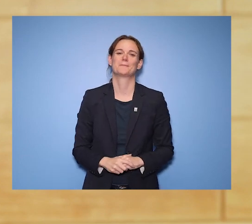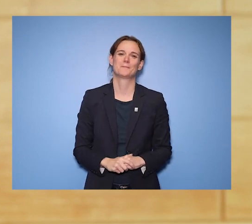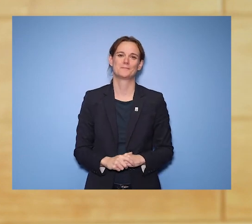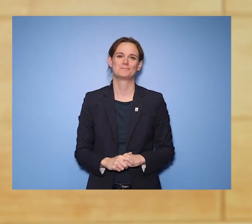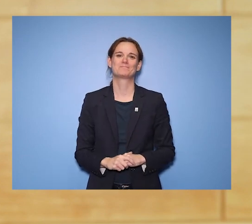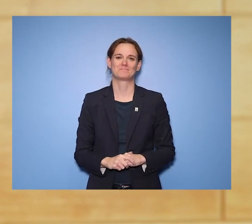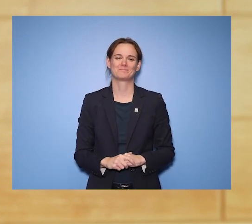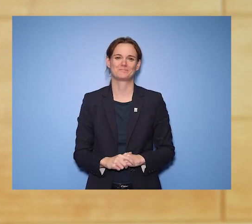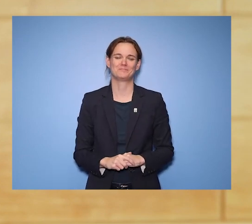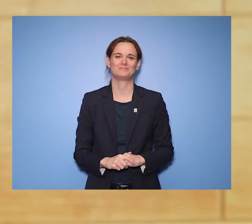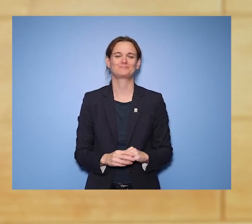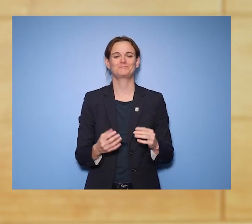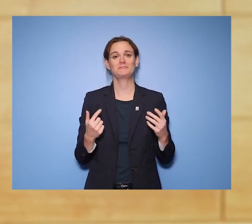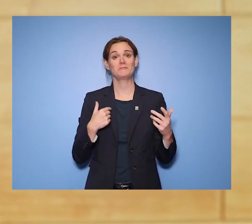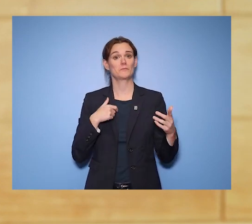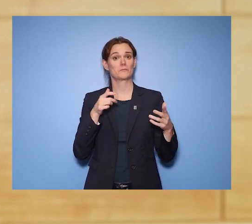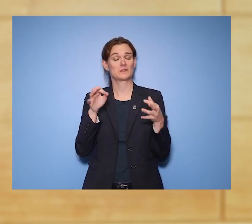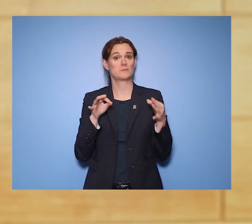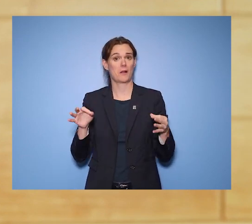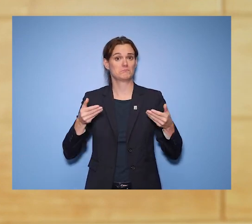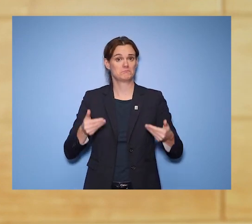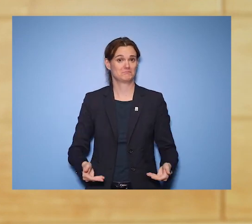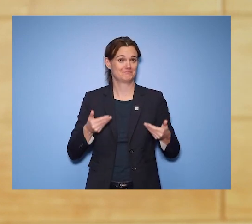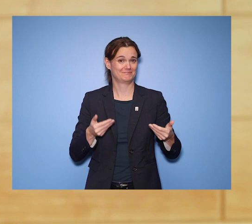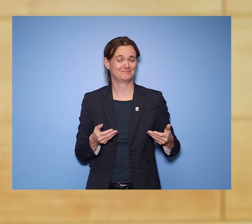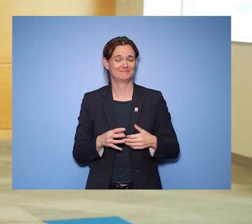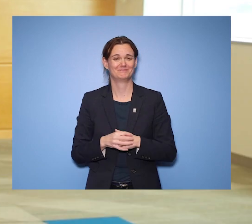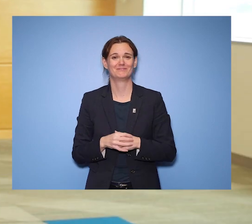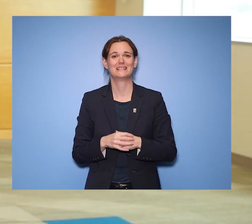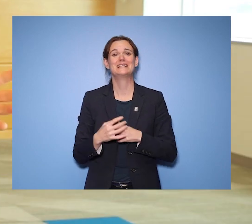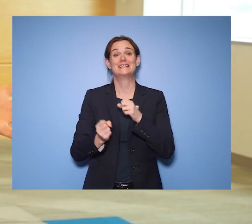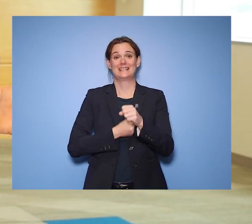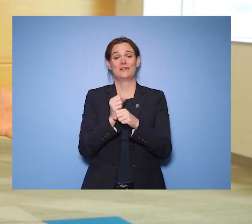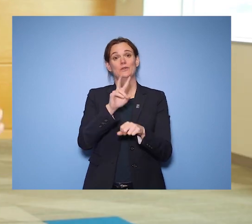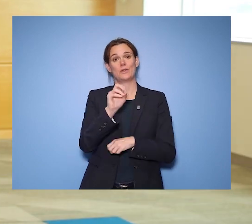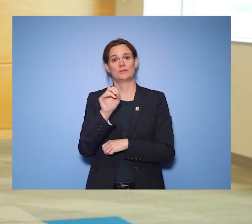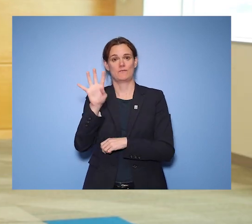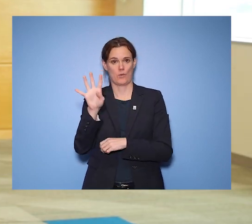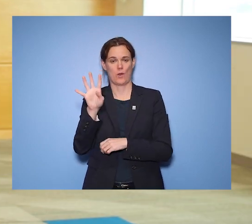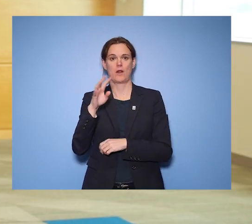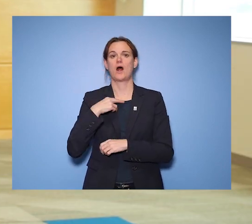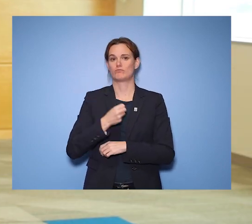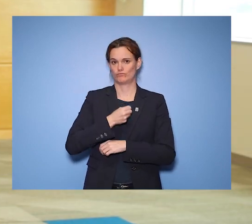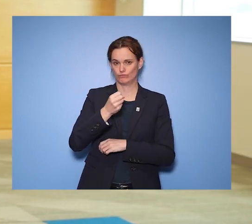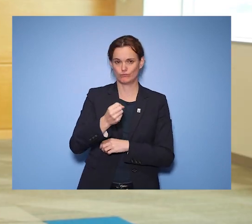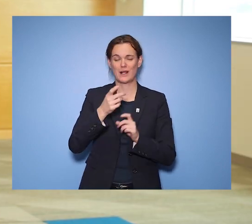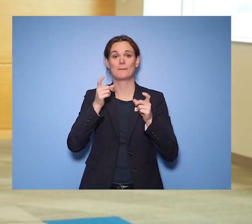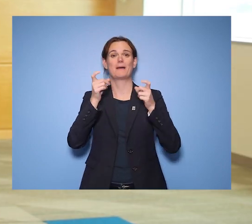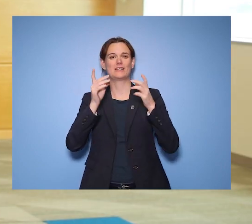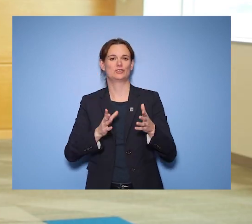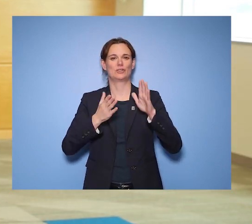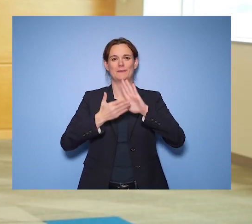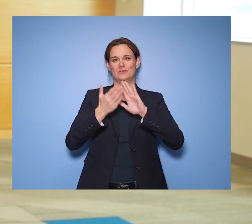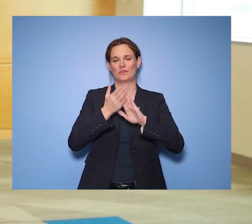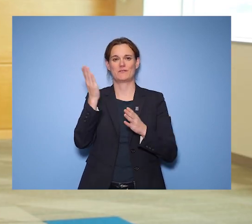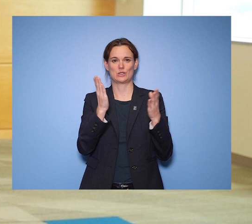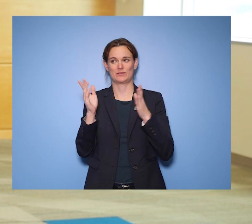take a minute to share with you my journey here at NSCC. In 2004, I began my NSCC career as Manager of Administrative Services at the